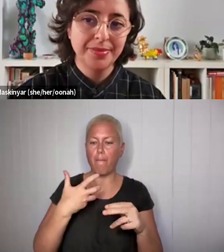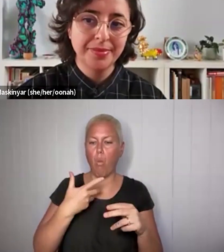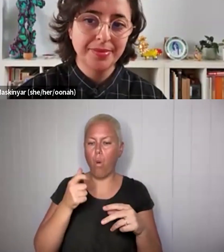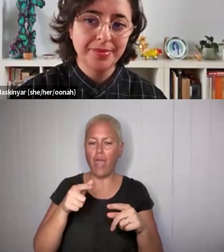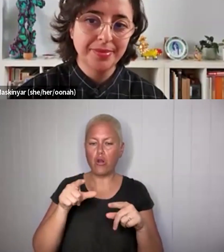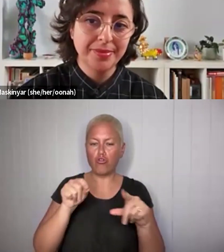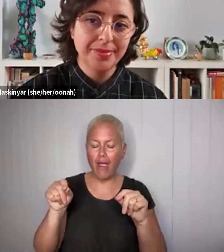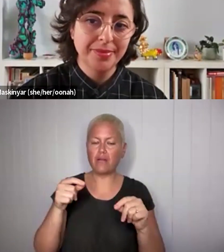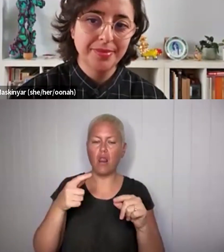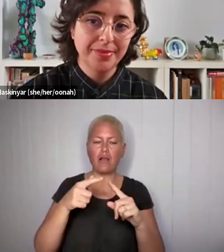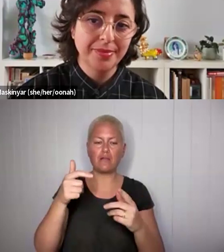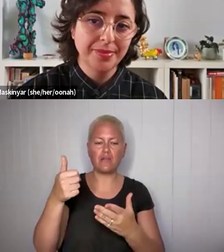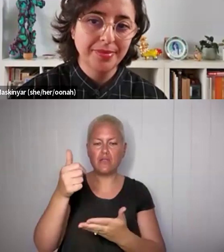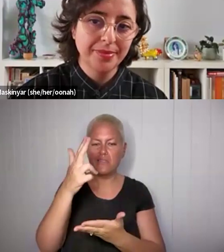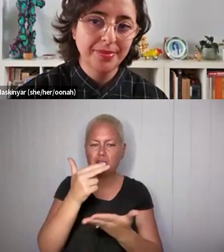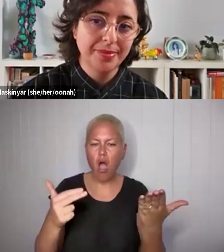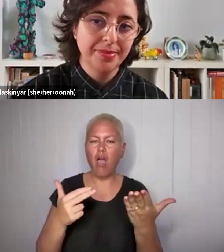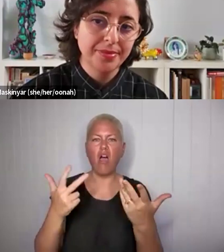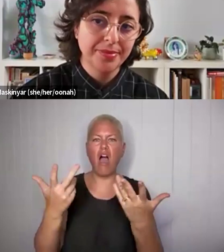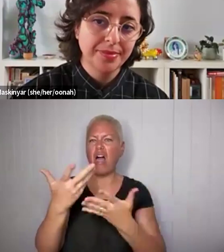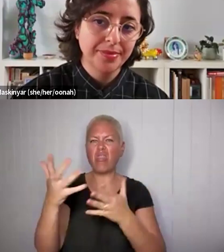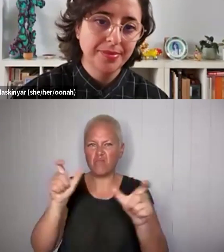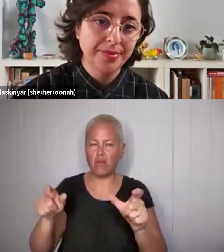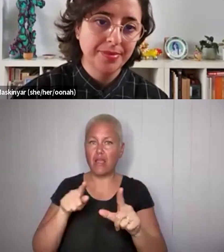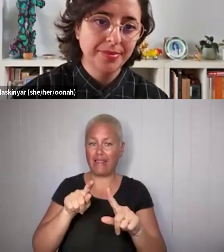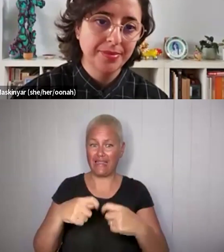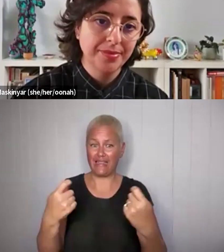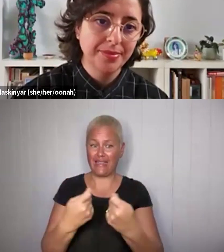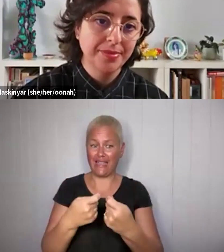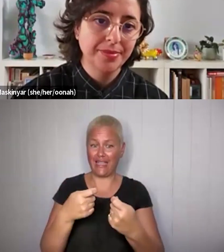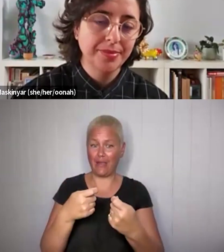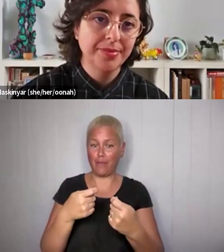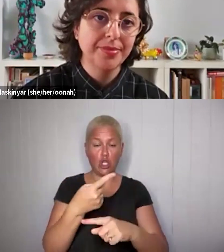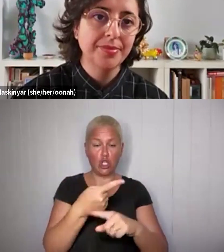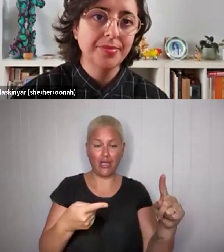personnel, or is the team generally considered as just the artist and curator?' Maybe I will also